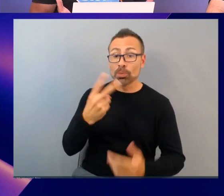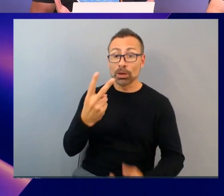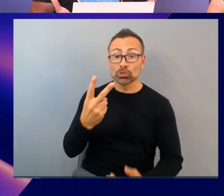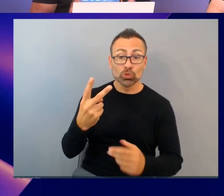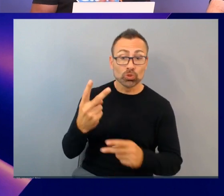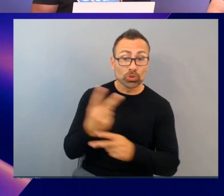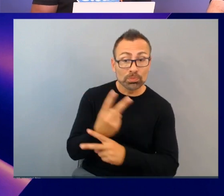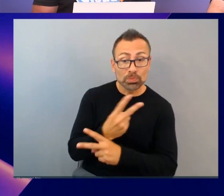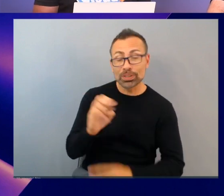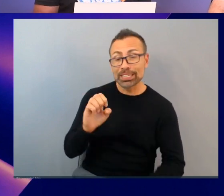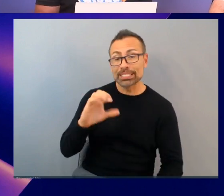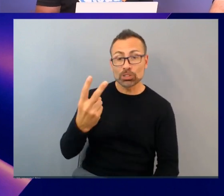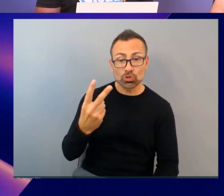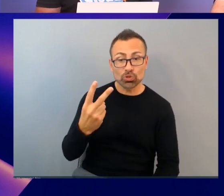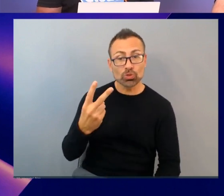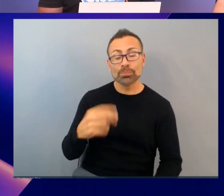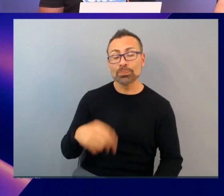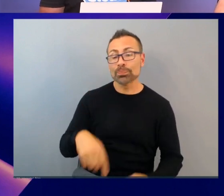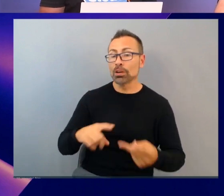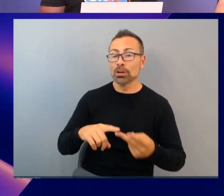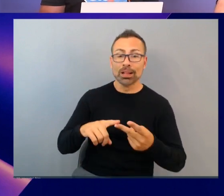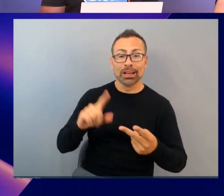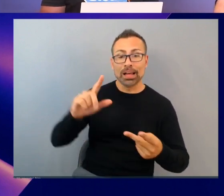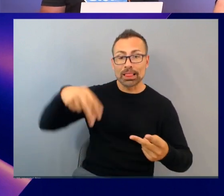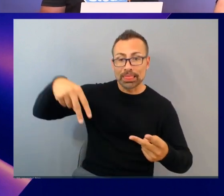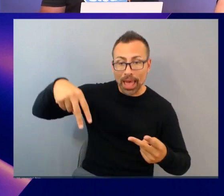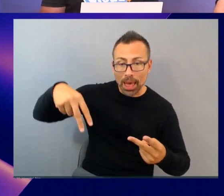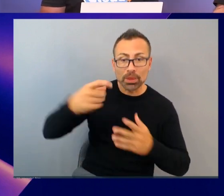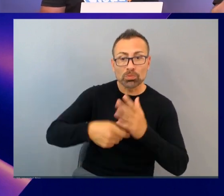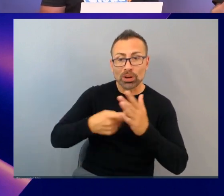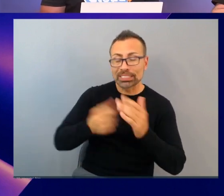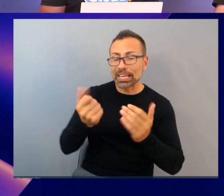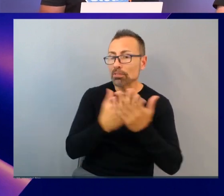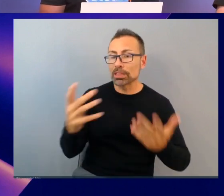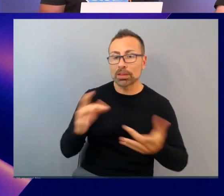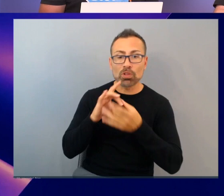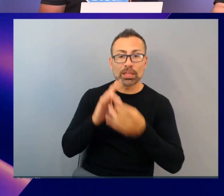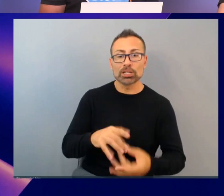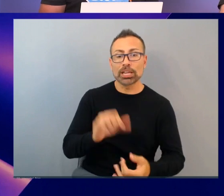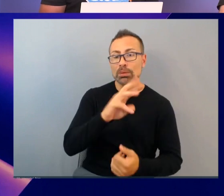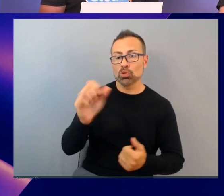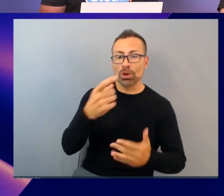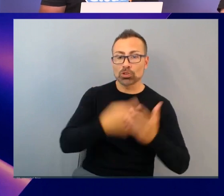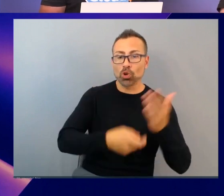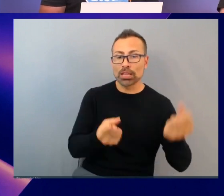basically, anything cost related for AWS. Exactly. - Yeah. So, there is this dialogue that builds the storytelling